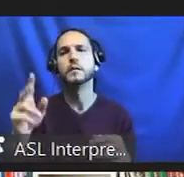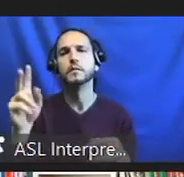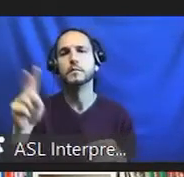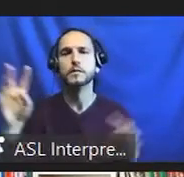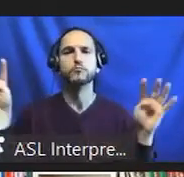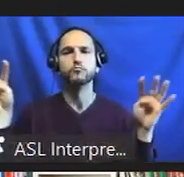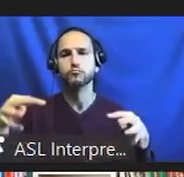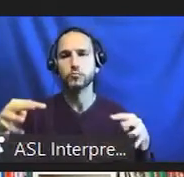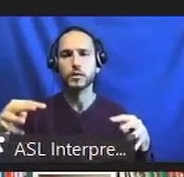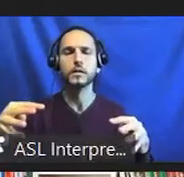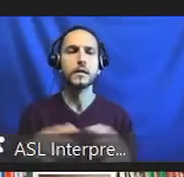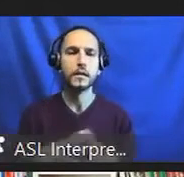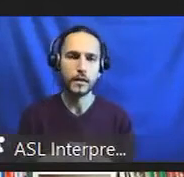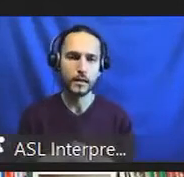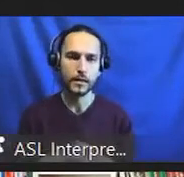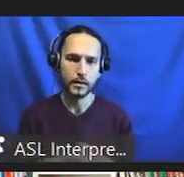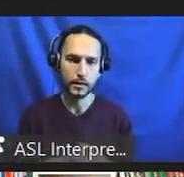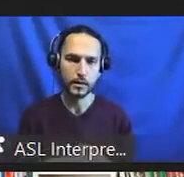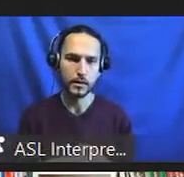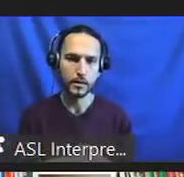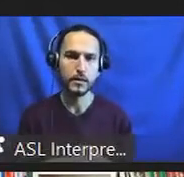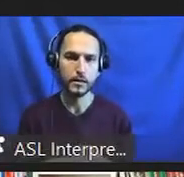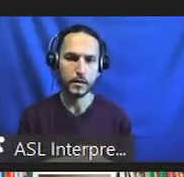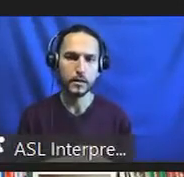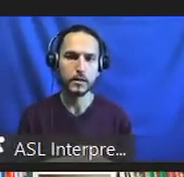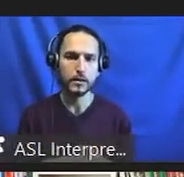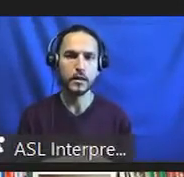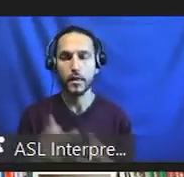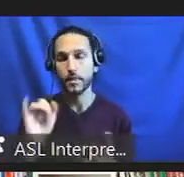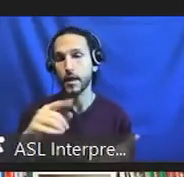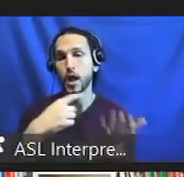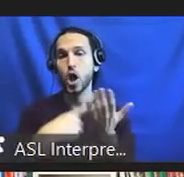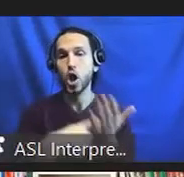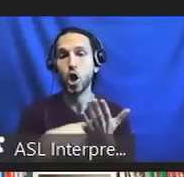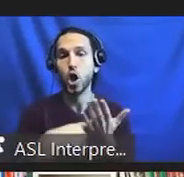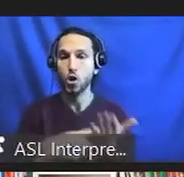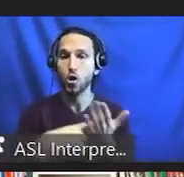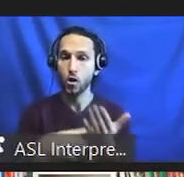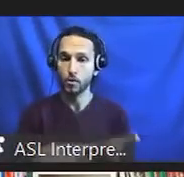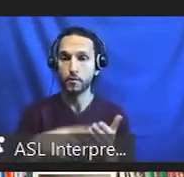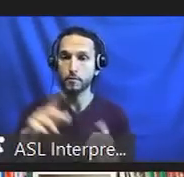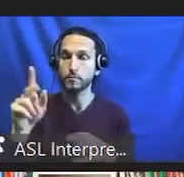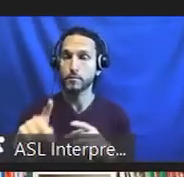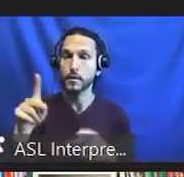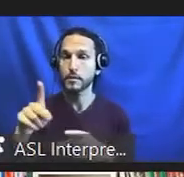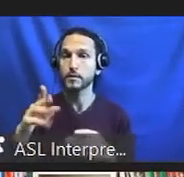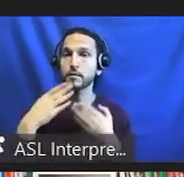are being sort of argued in the public, it's very persuasive.